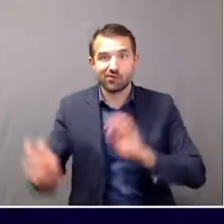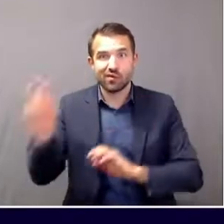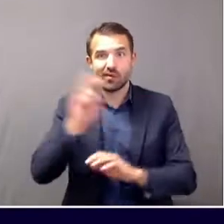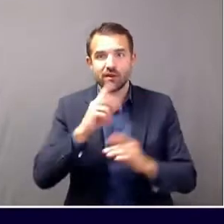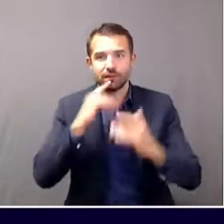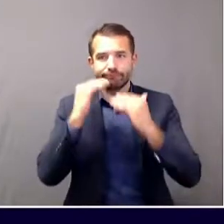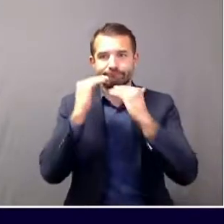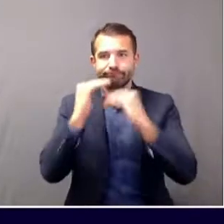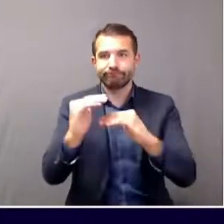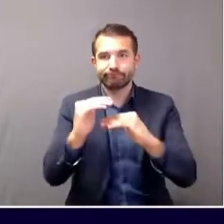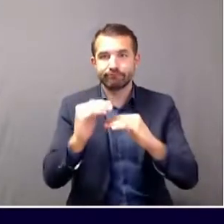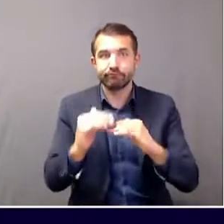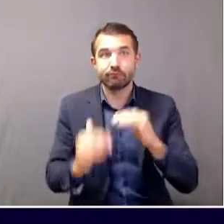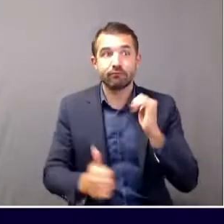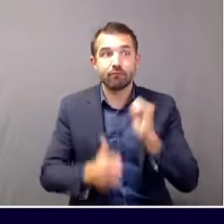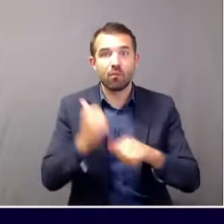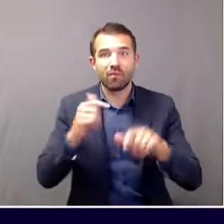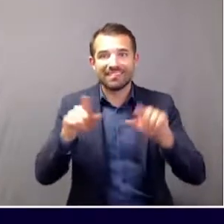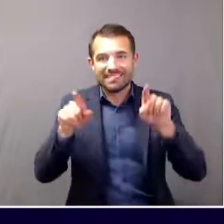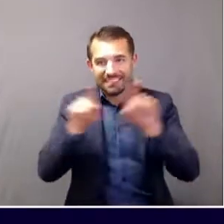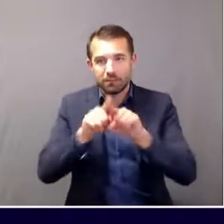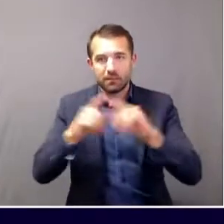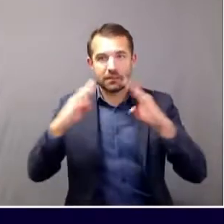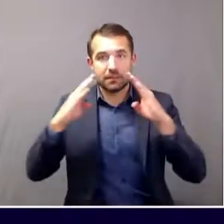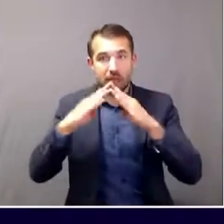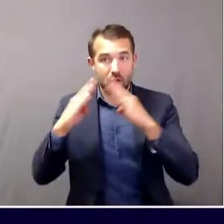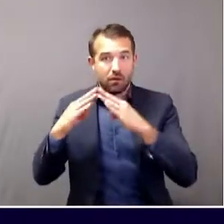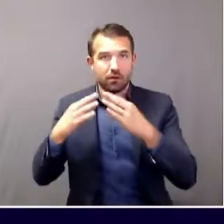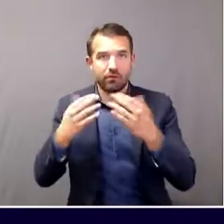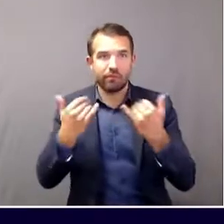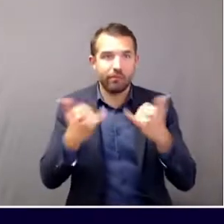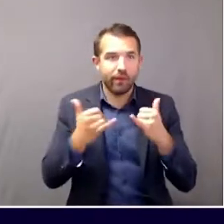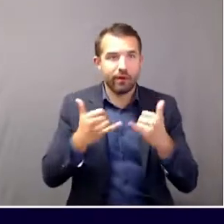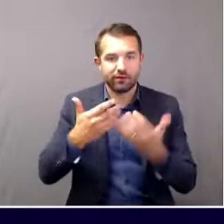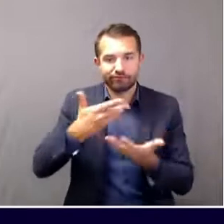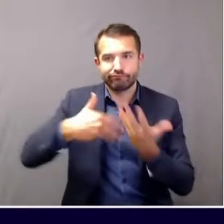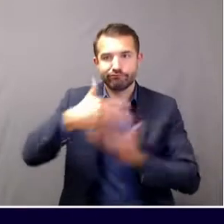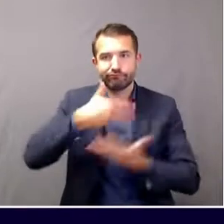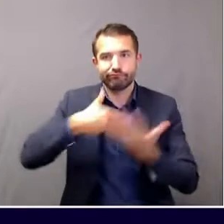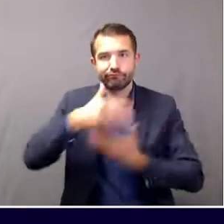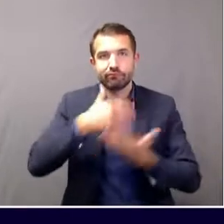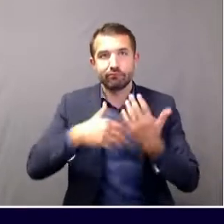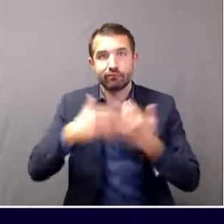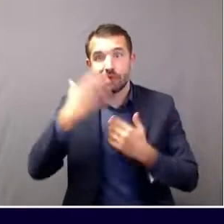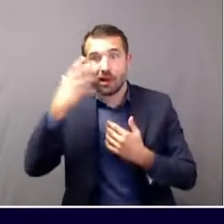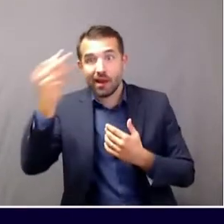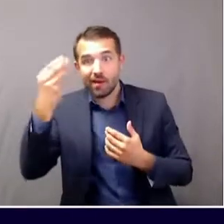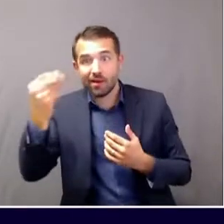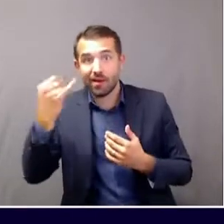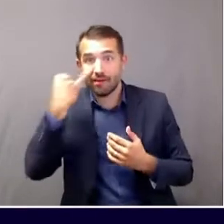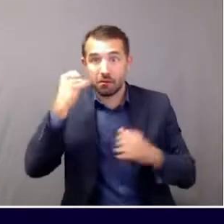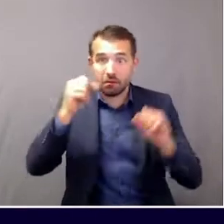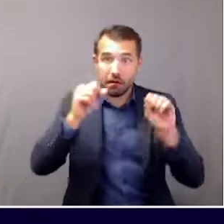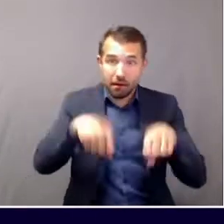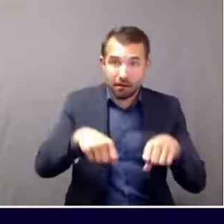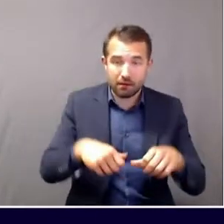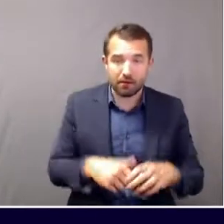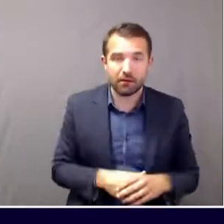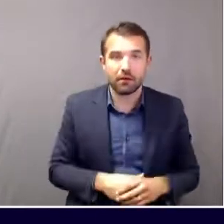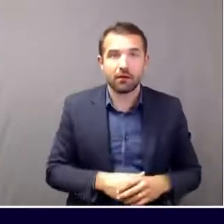possible and when possible compete outdoors knowing that